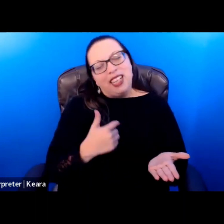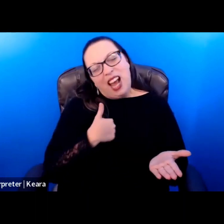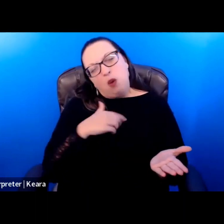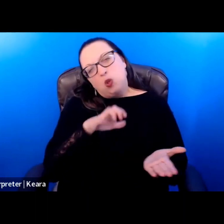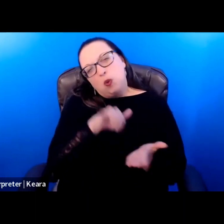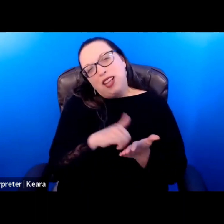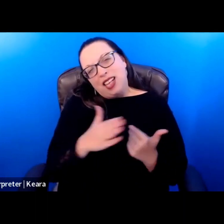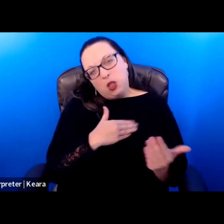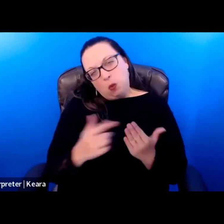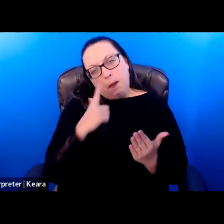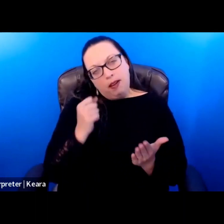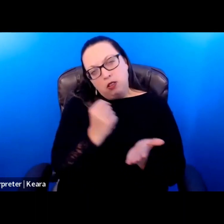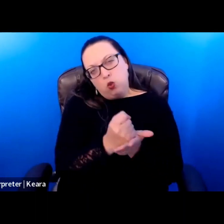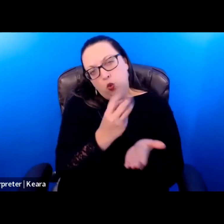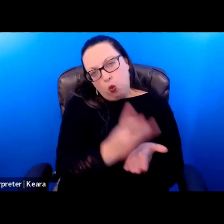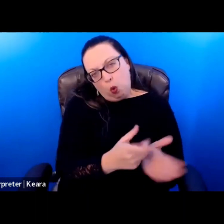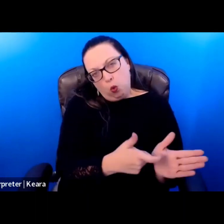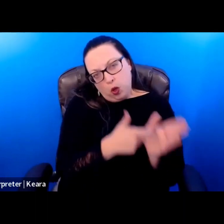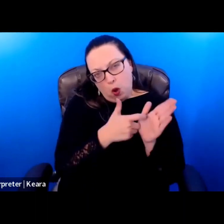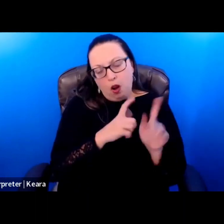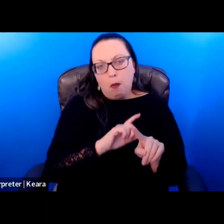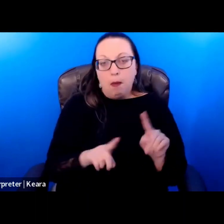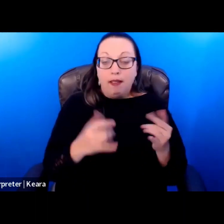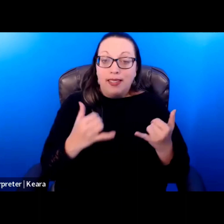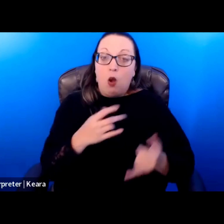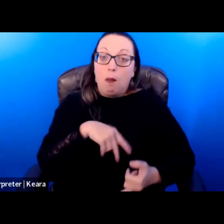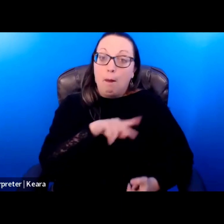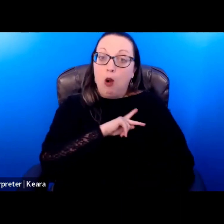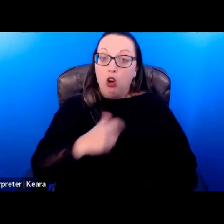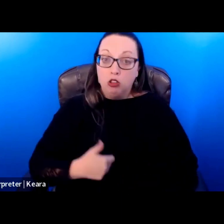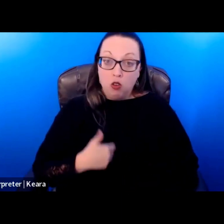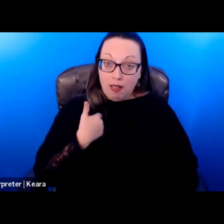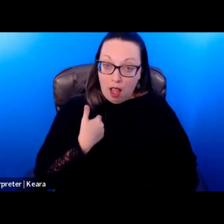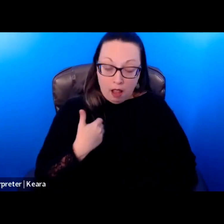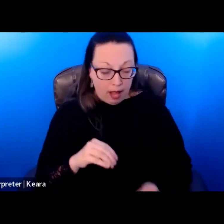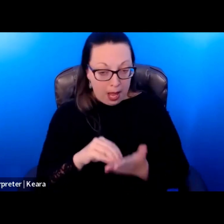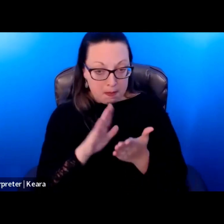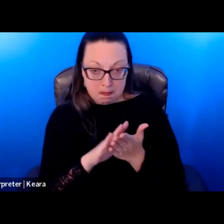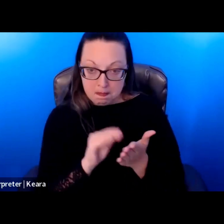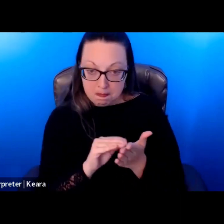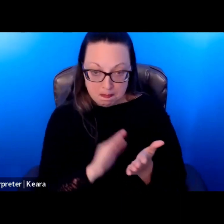being a social worker. But when it comes to my personal life, now I do, I document things. So I you know, I won't lose track